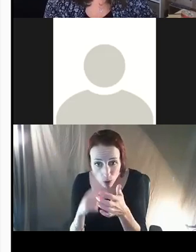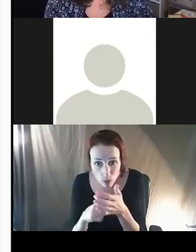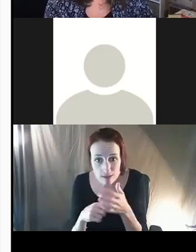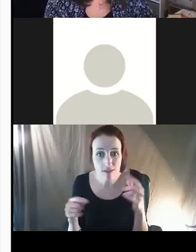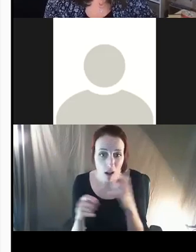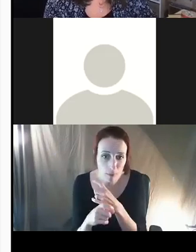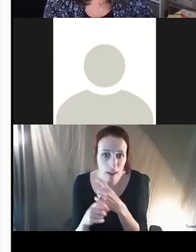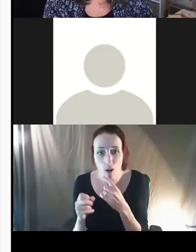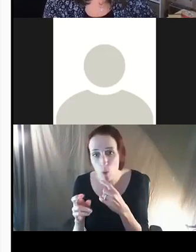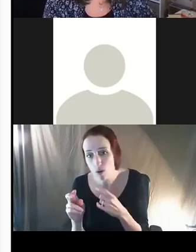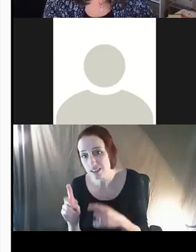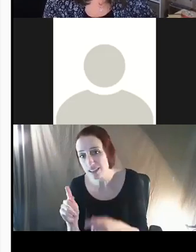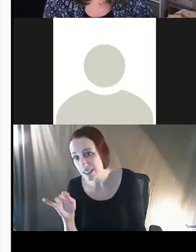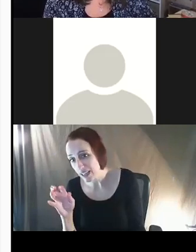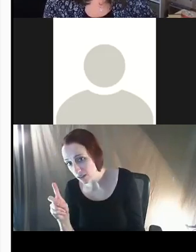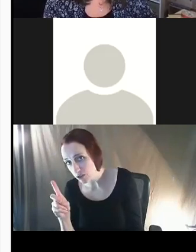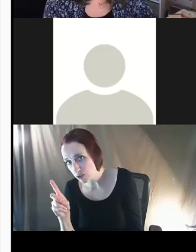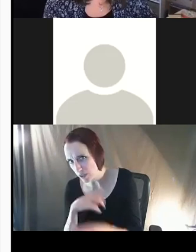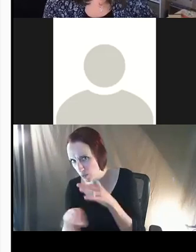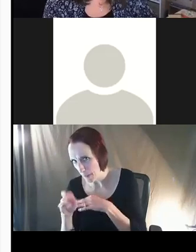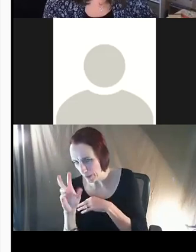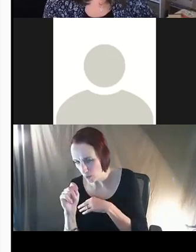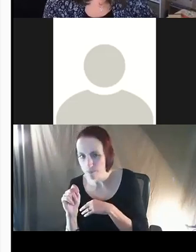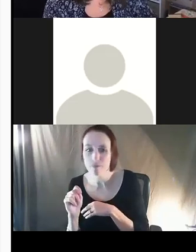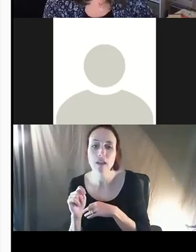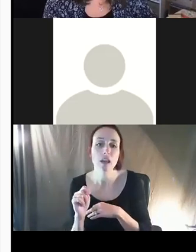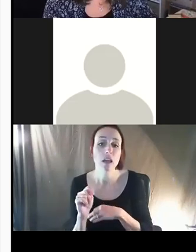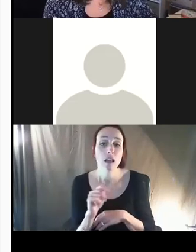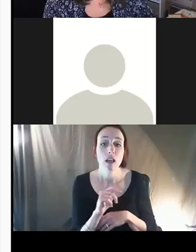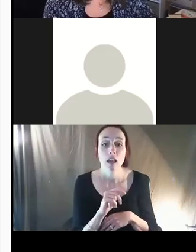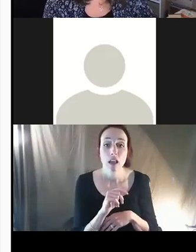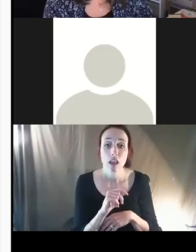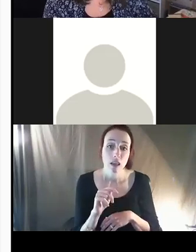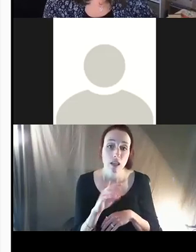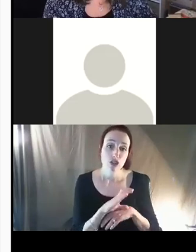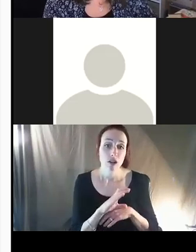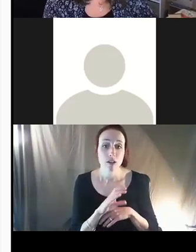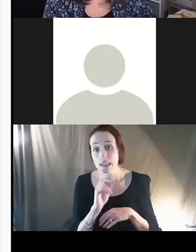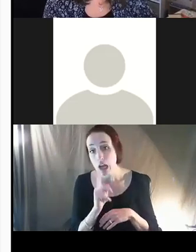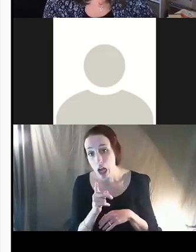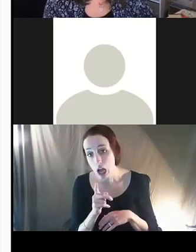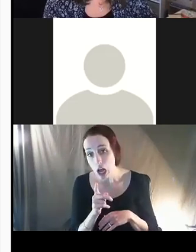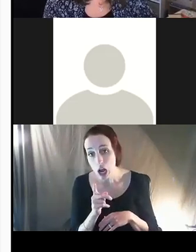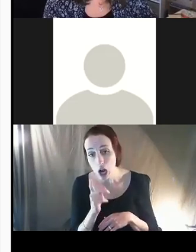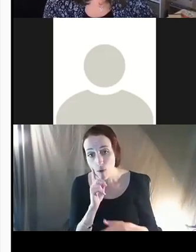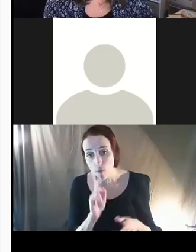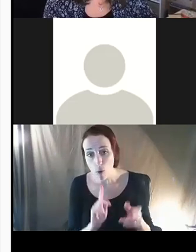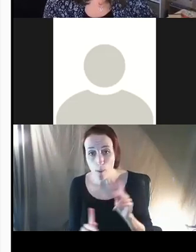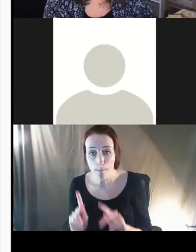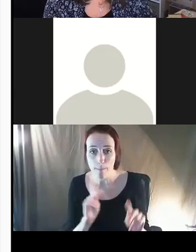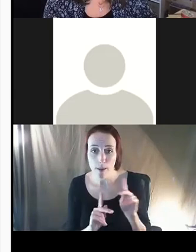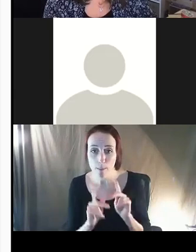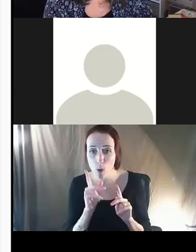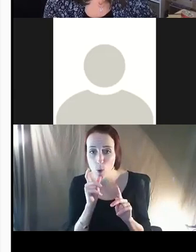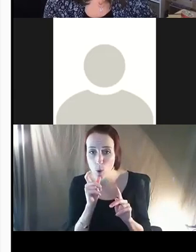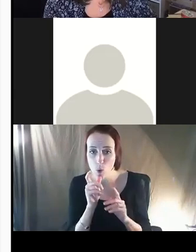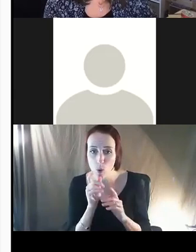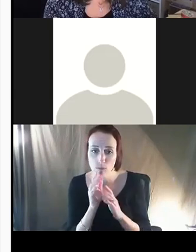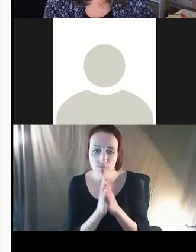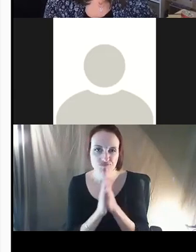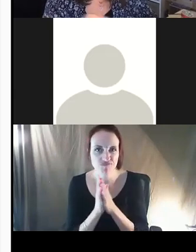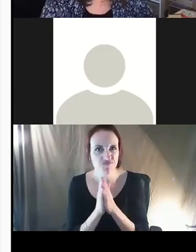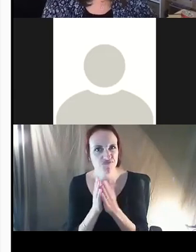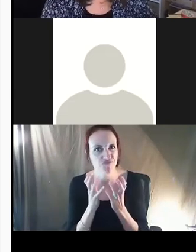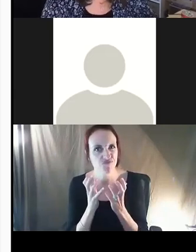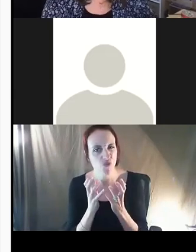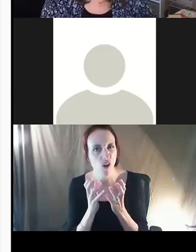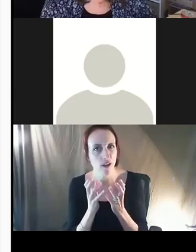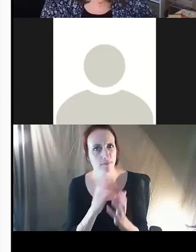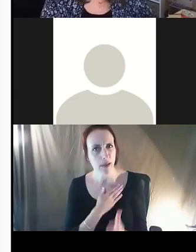The chocolates are for people who seek original designs.